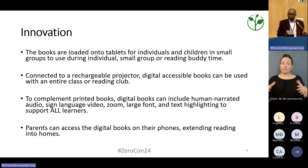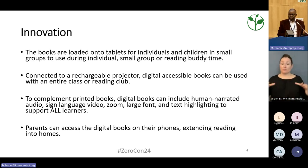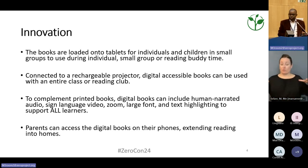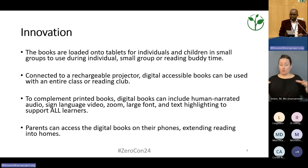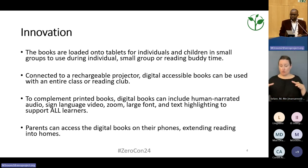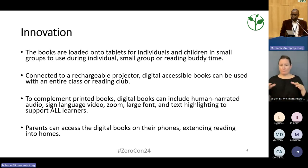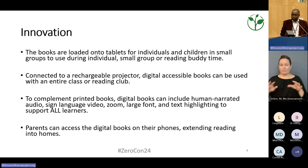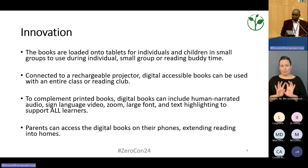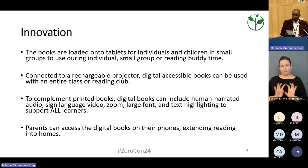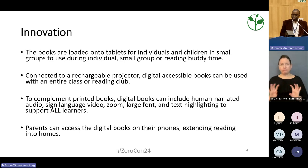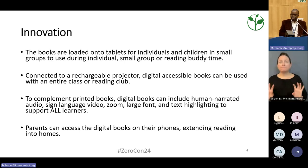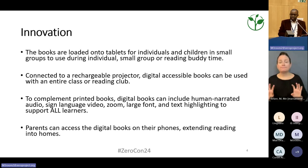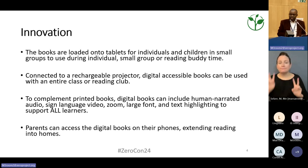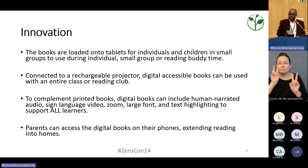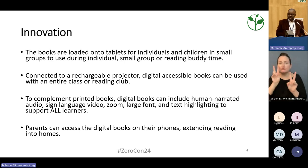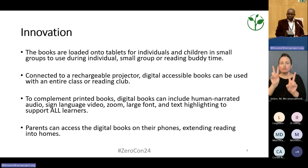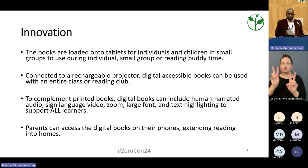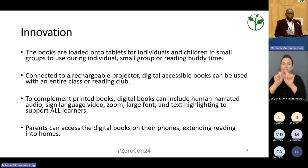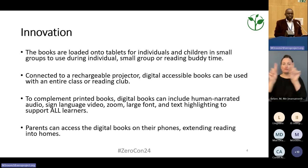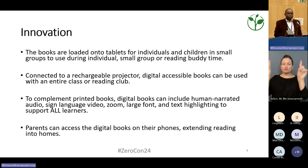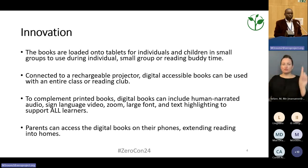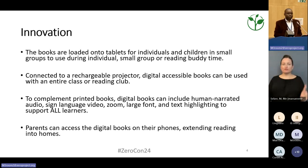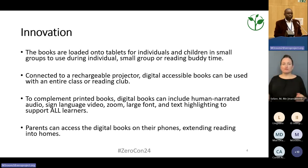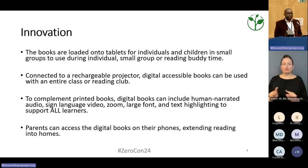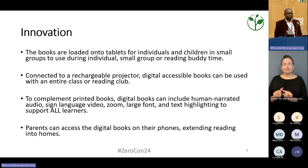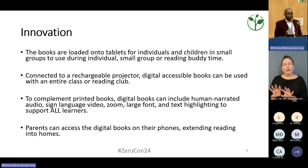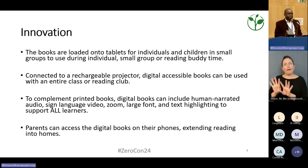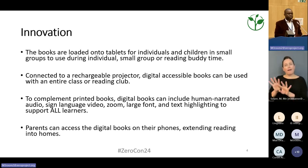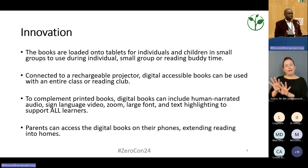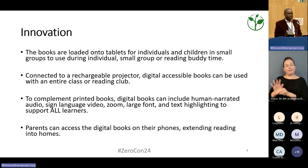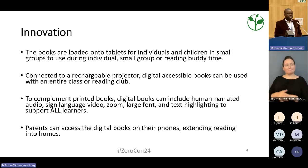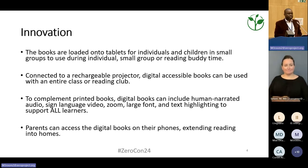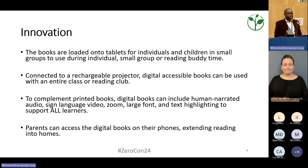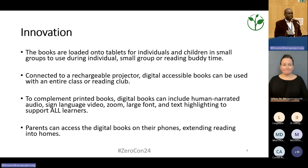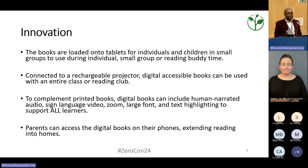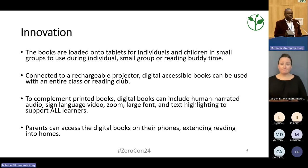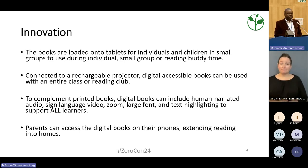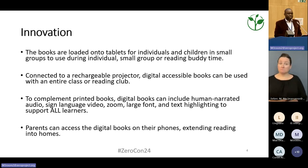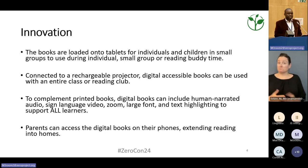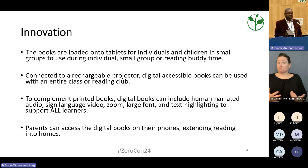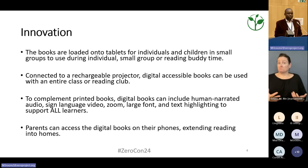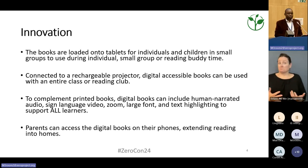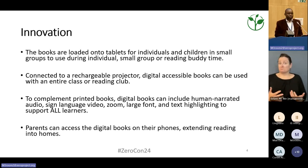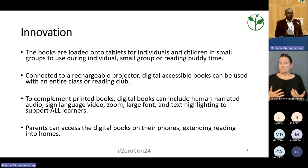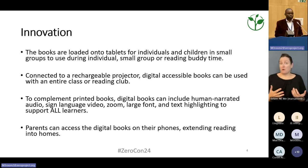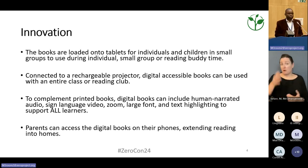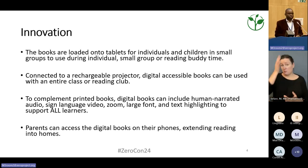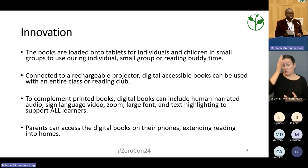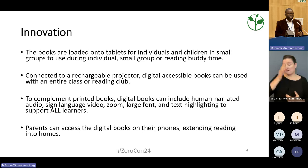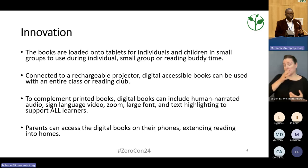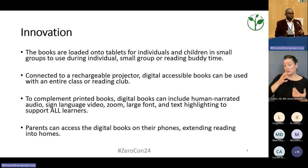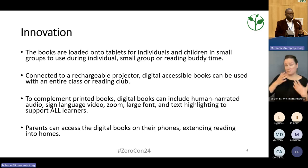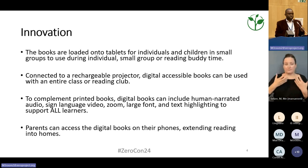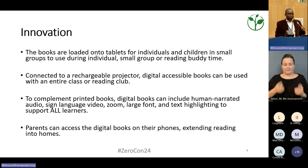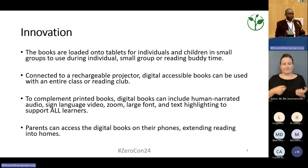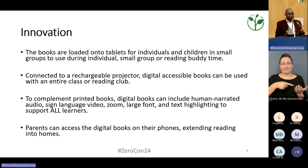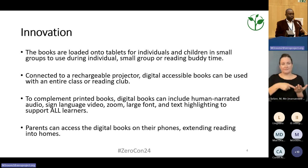also been working very well for us. Children were trained with smart phones, and they can do that